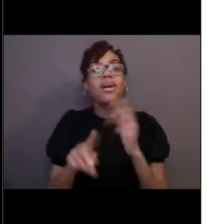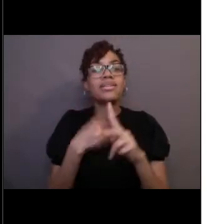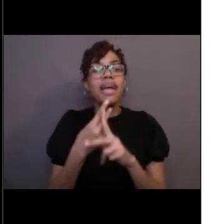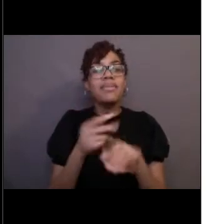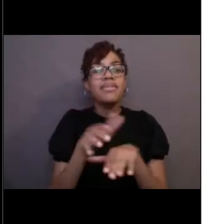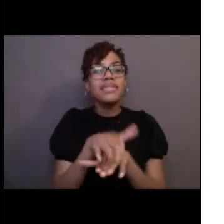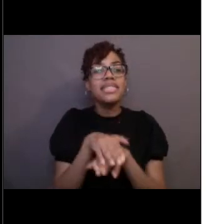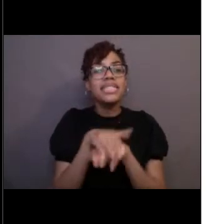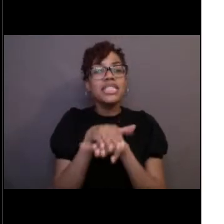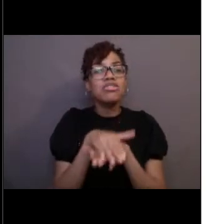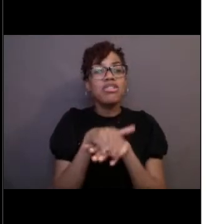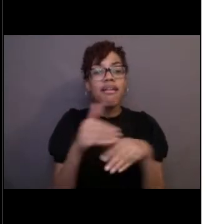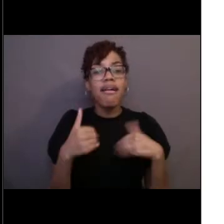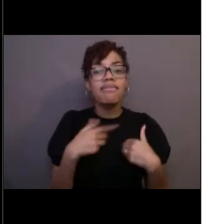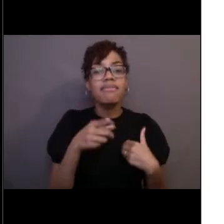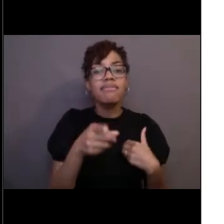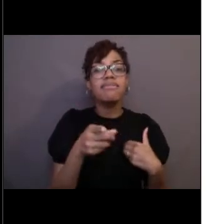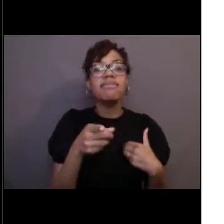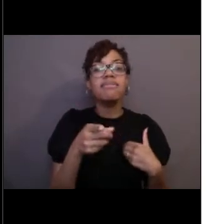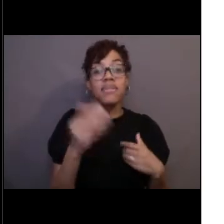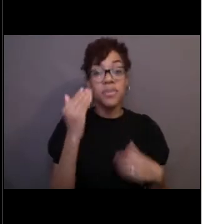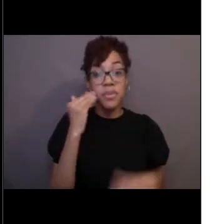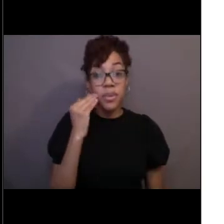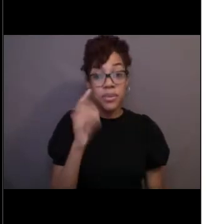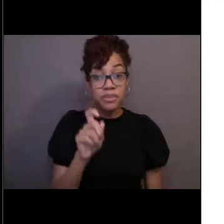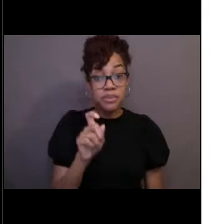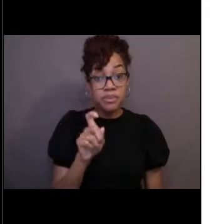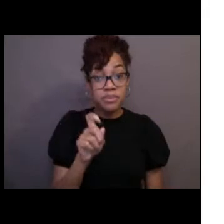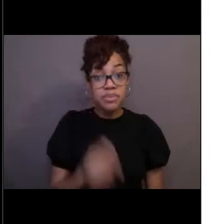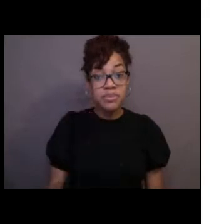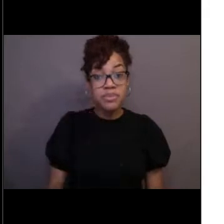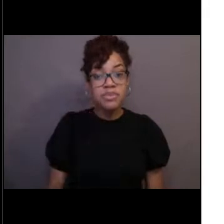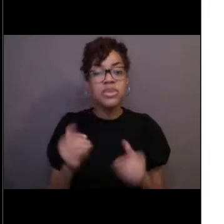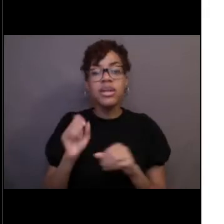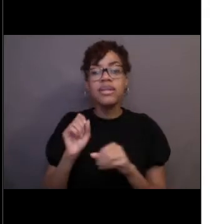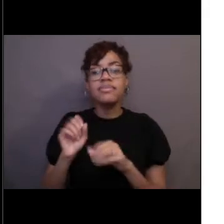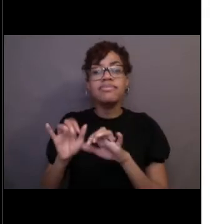If you do, start writing it in the box and maybe Grace can sort of shout out some names.